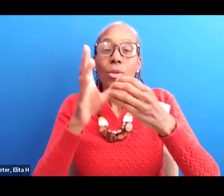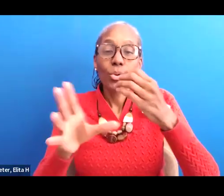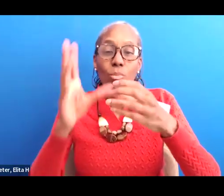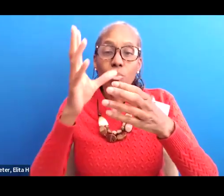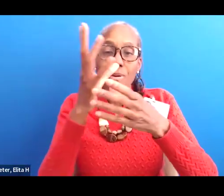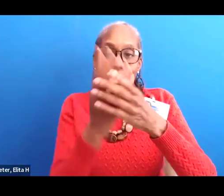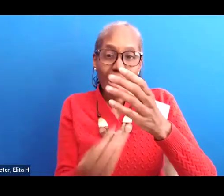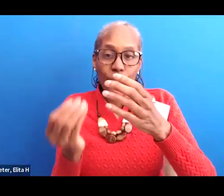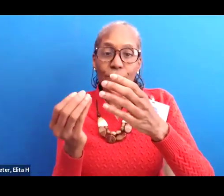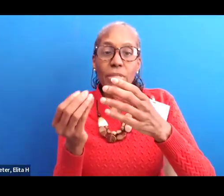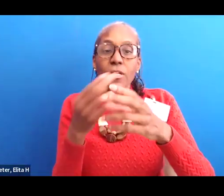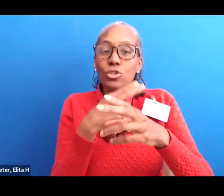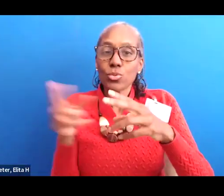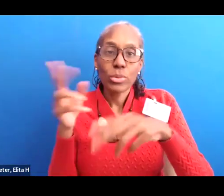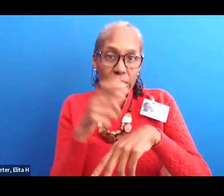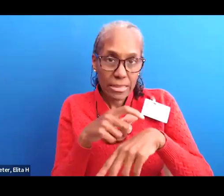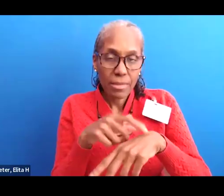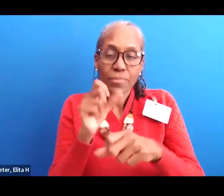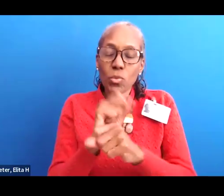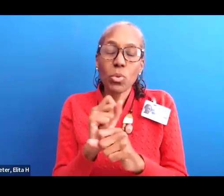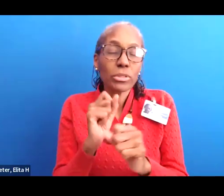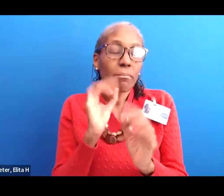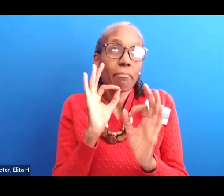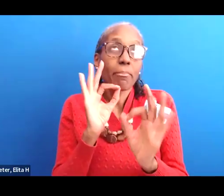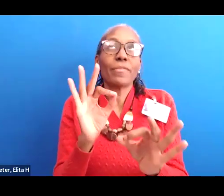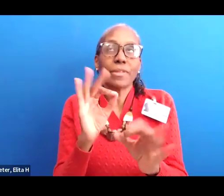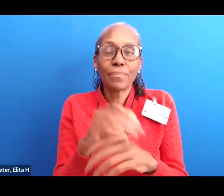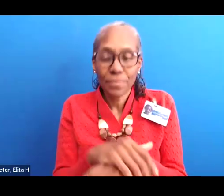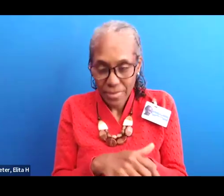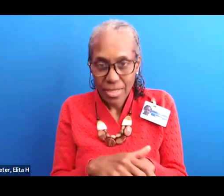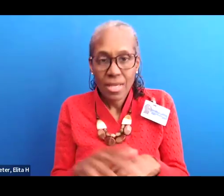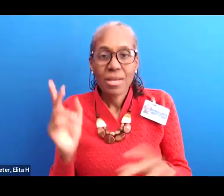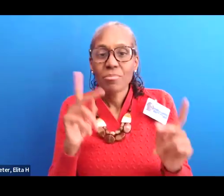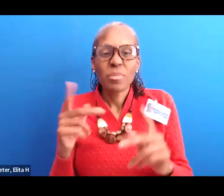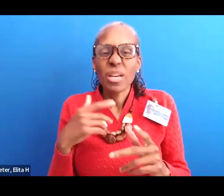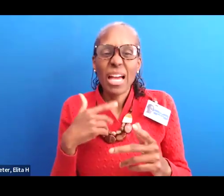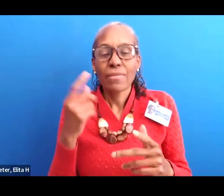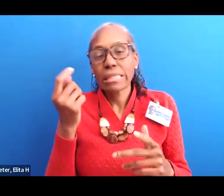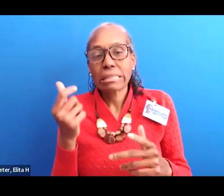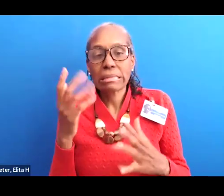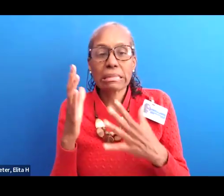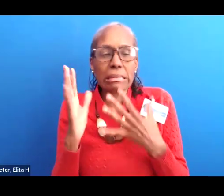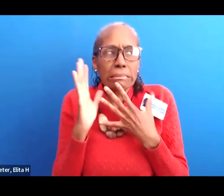Shortens the bowel time, works like a dream, but usually people have all these little things like, “Yeah, I really don't